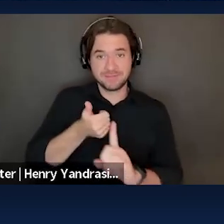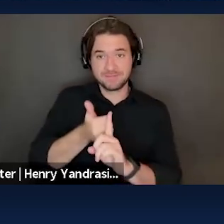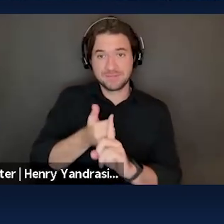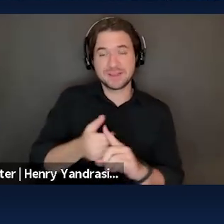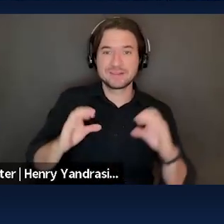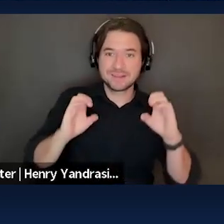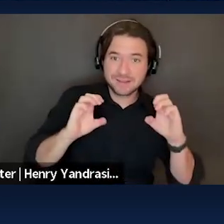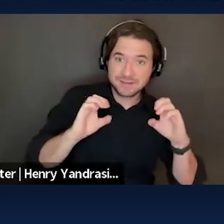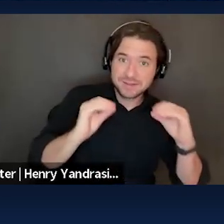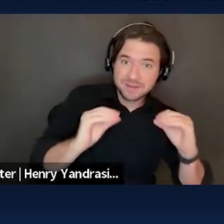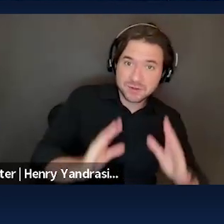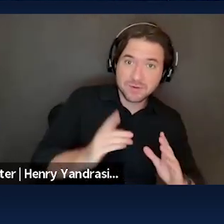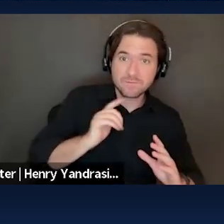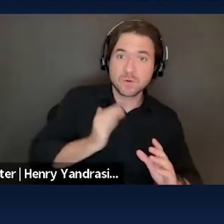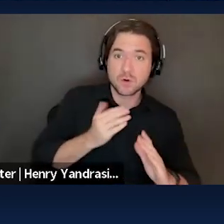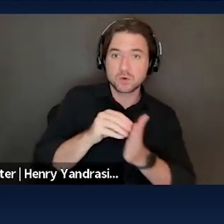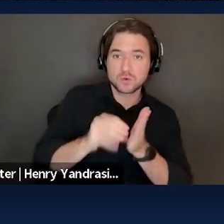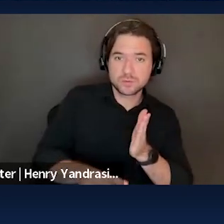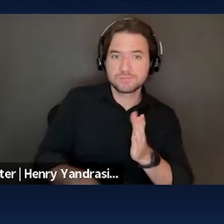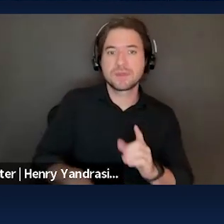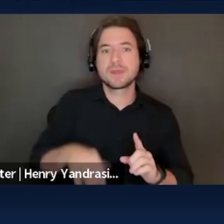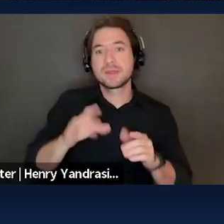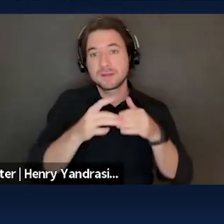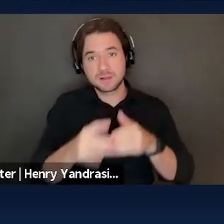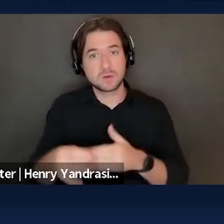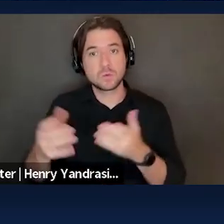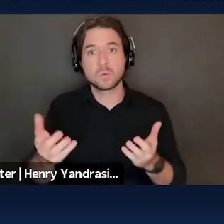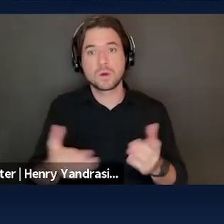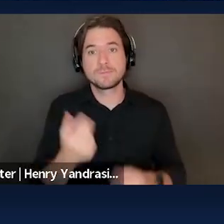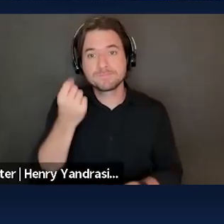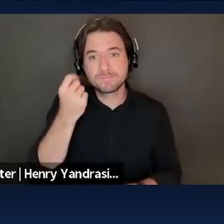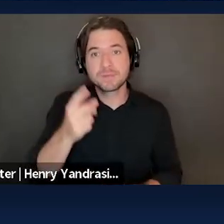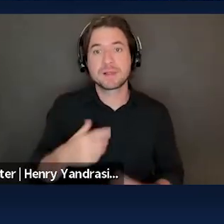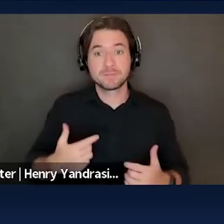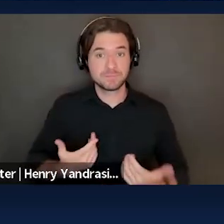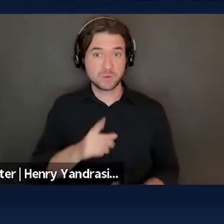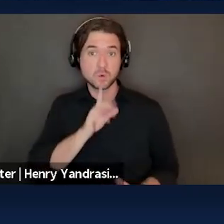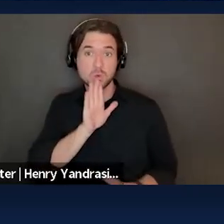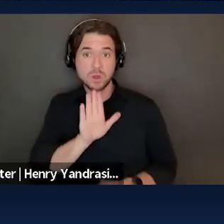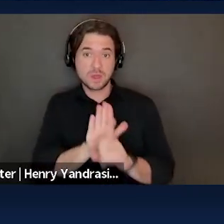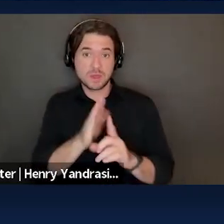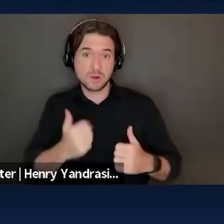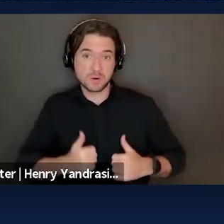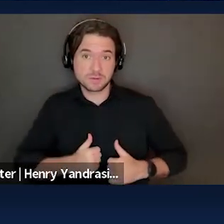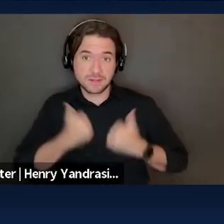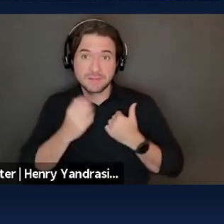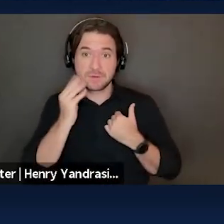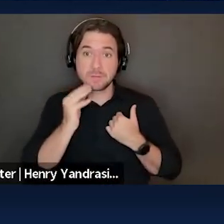Um, this is led to, um, understanding of the lived experiences of our clients, of our individuals.